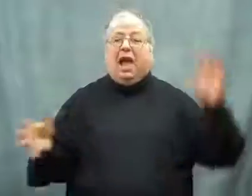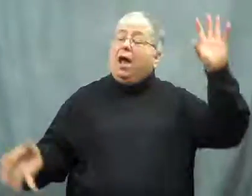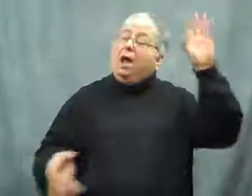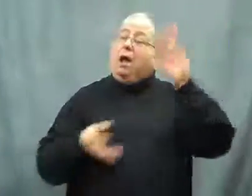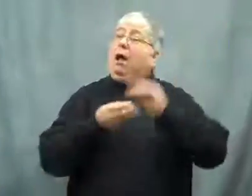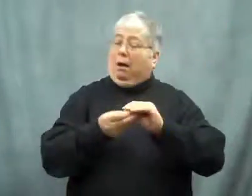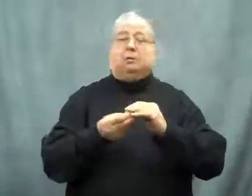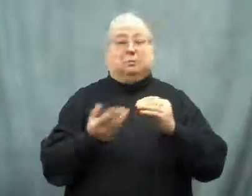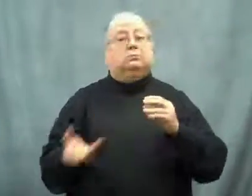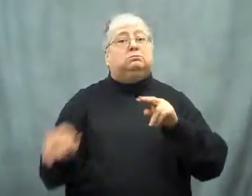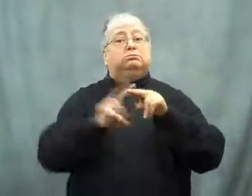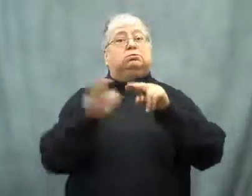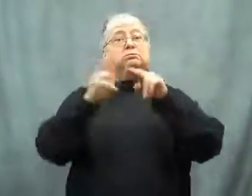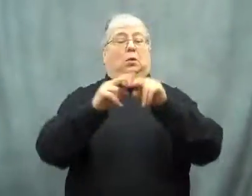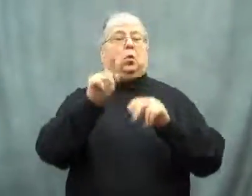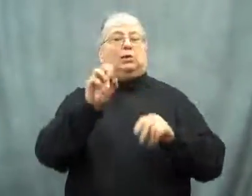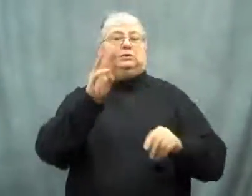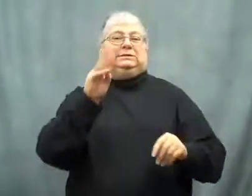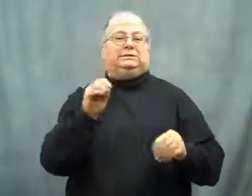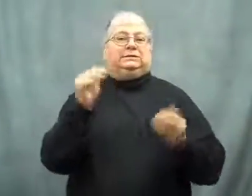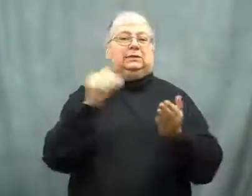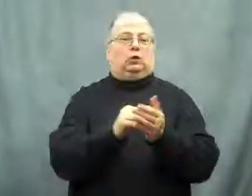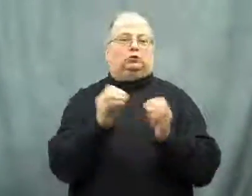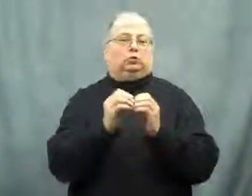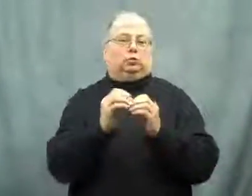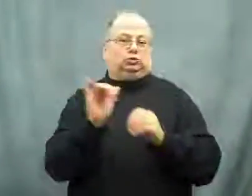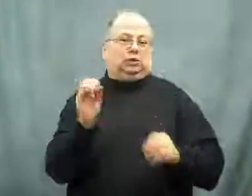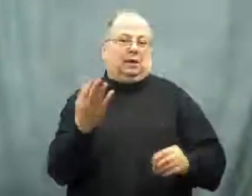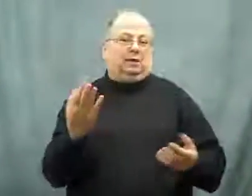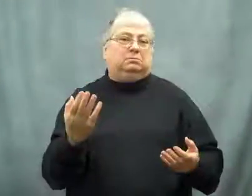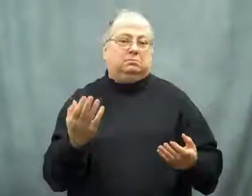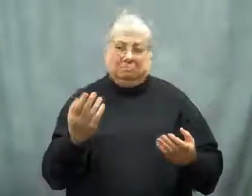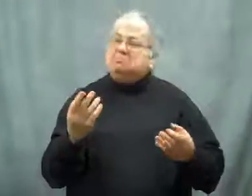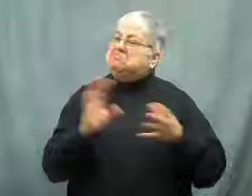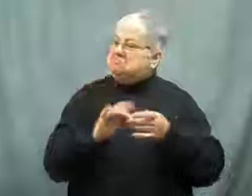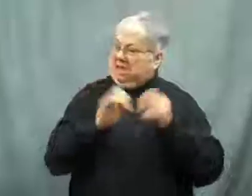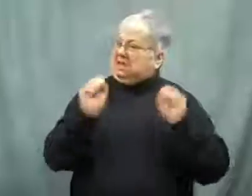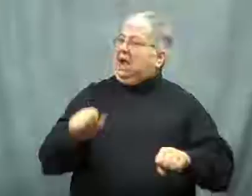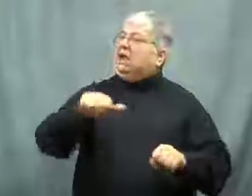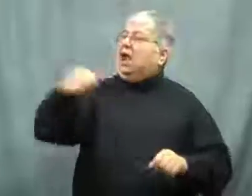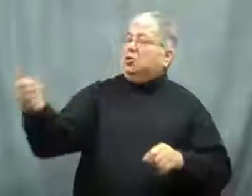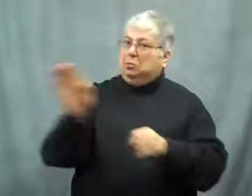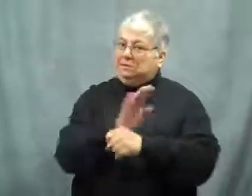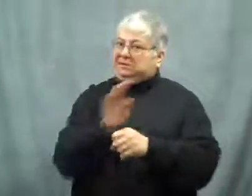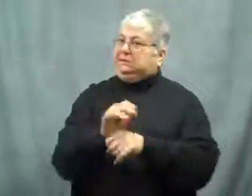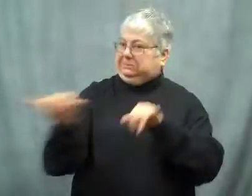All told, 160,000 jobs were added in the automotive sector.